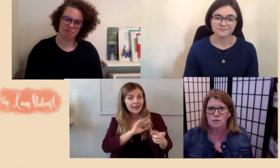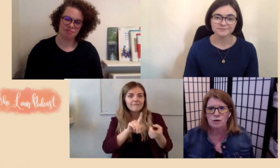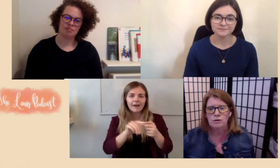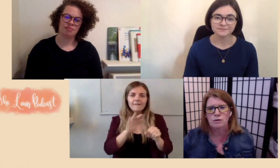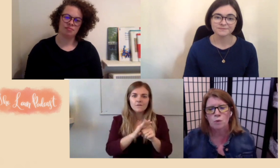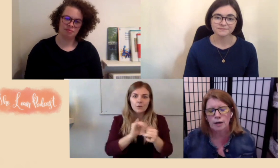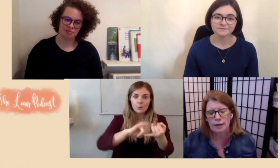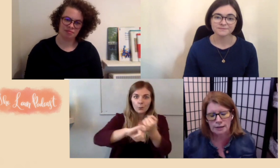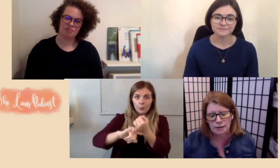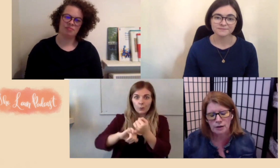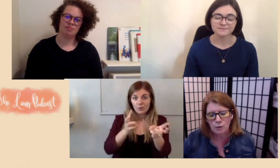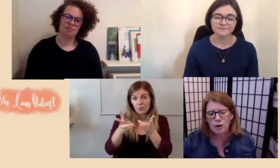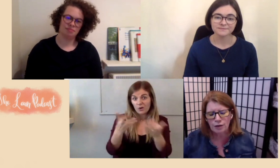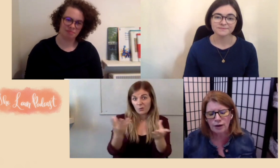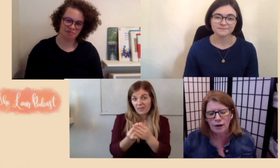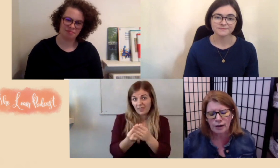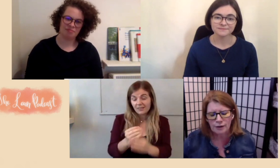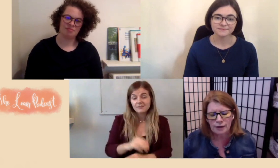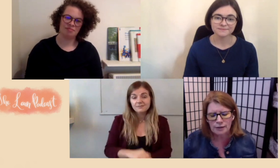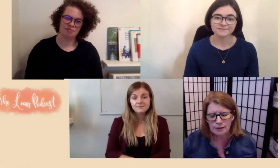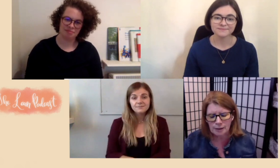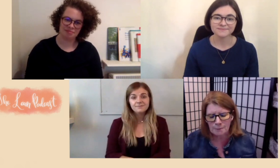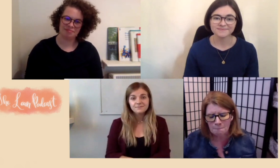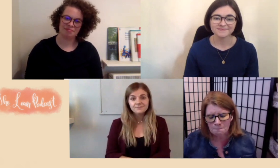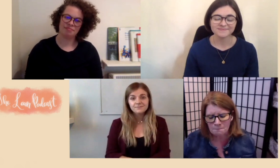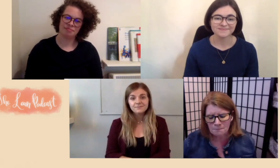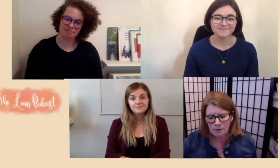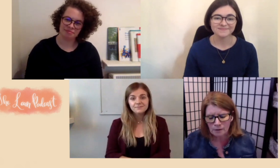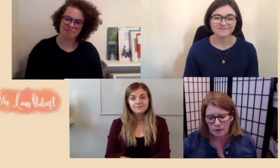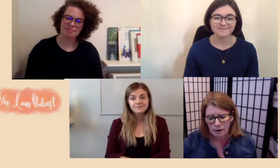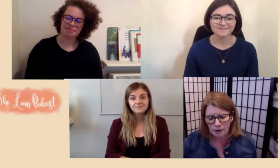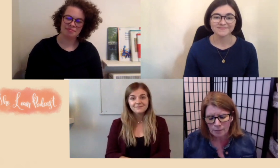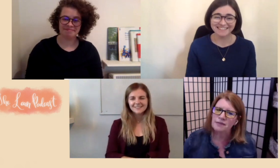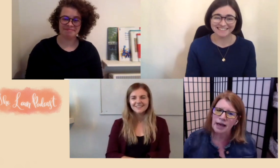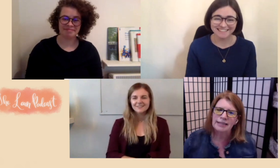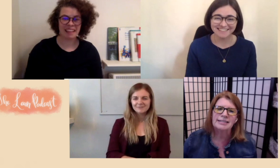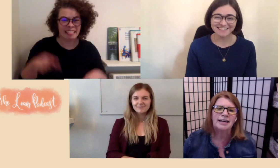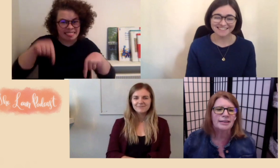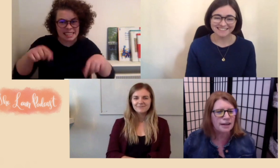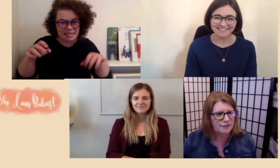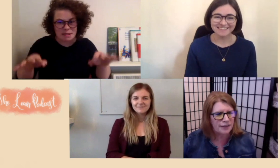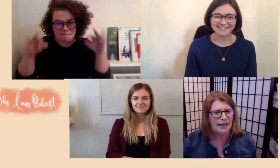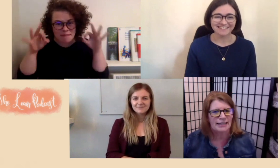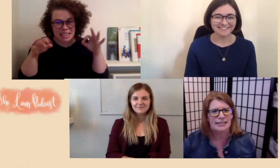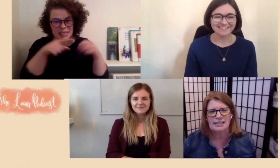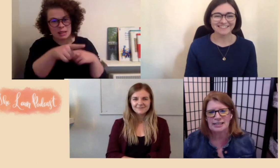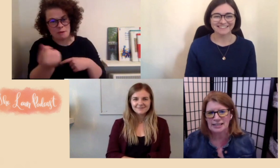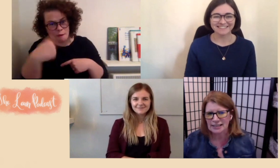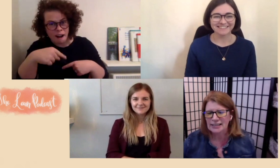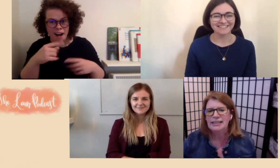Romy, it goes to my political slogan. Kindness costs nothing. If I ever run for election, Robyn, than that's gonna be my- - Love that.